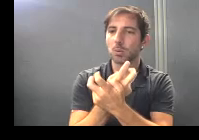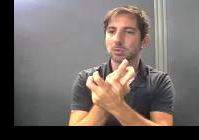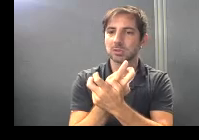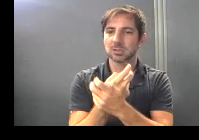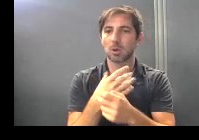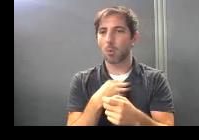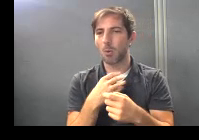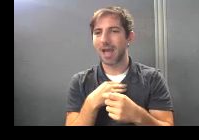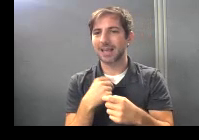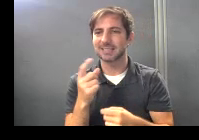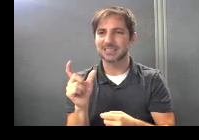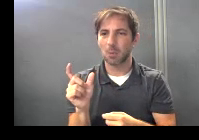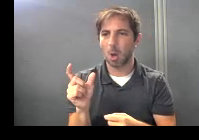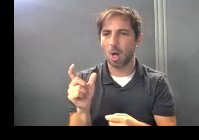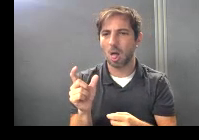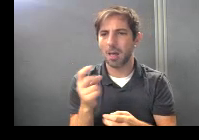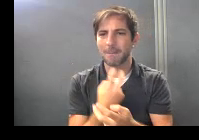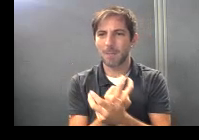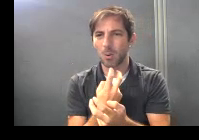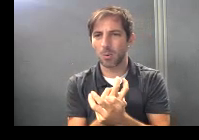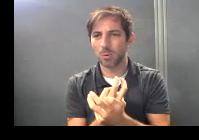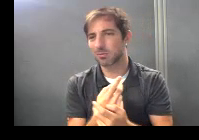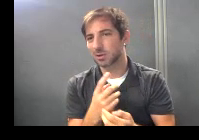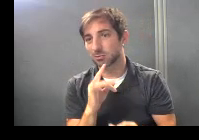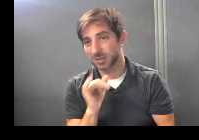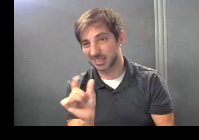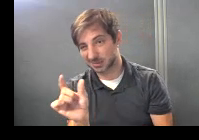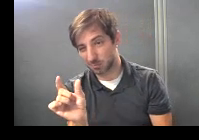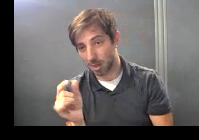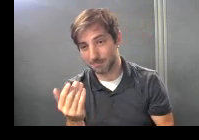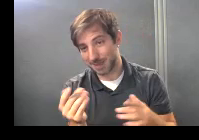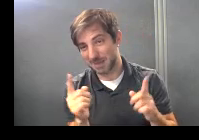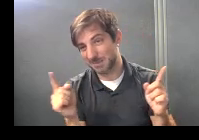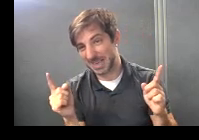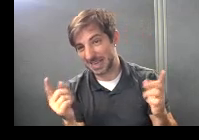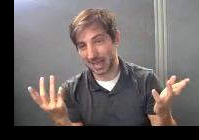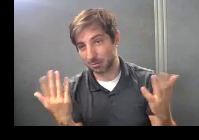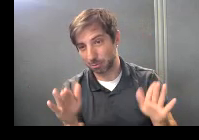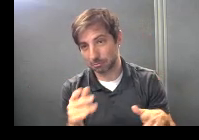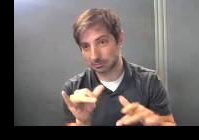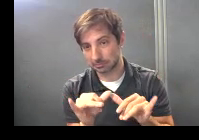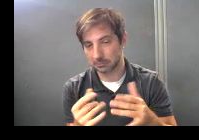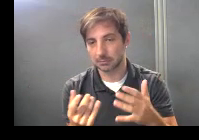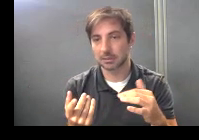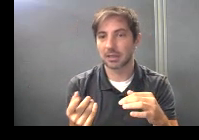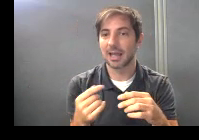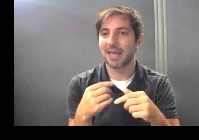ON THE SCREEN THEY ARE SMALL, BUT THEY ARE LARGER IN PERSON, WRAPPED IN TWINE.